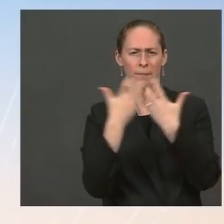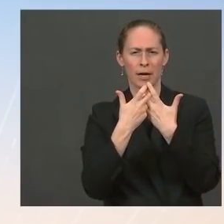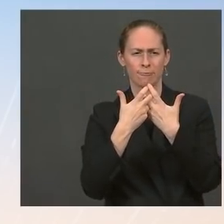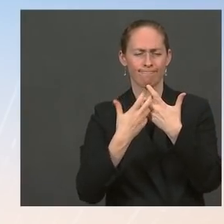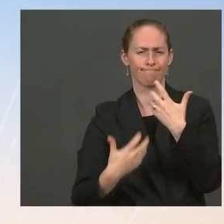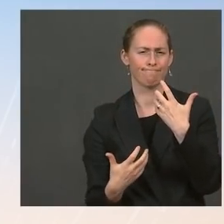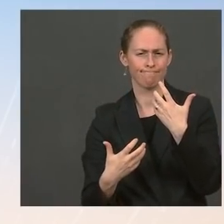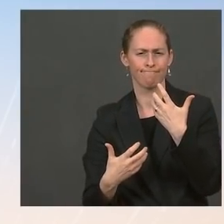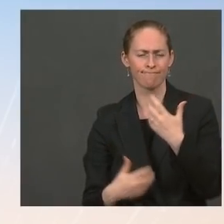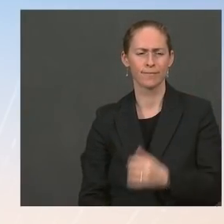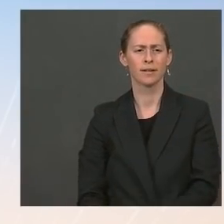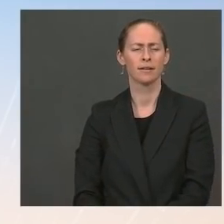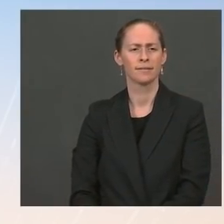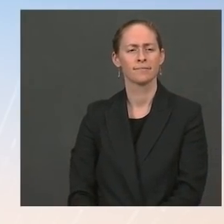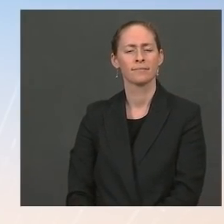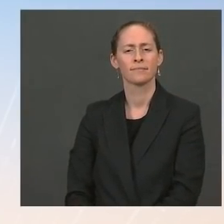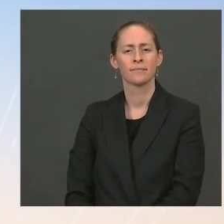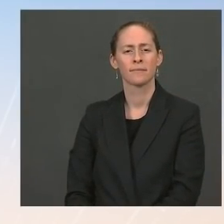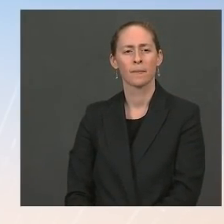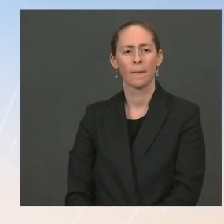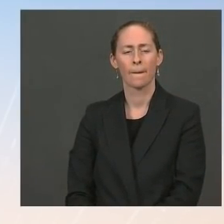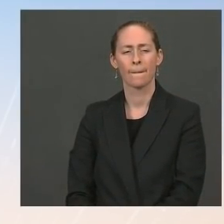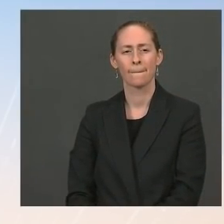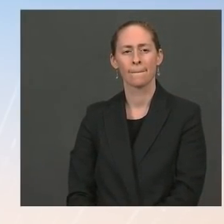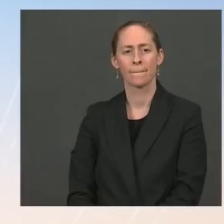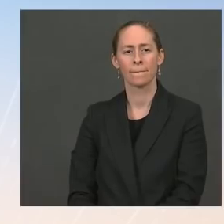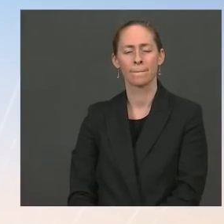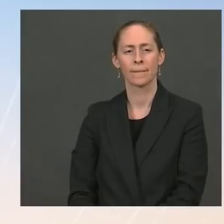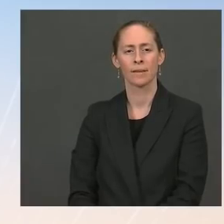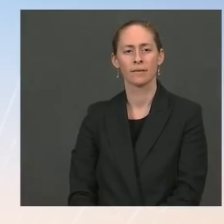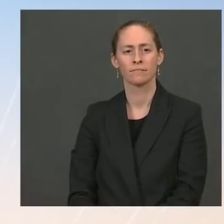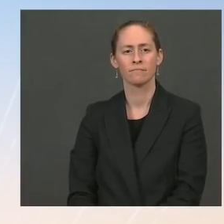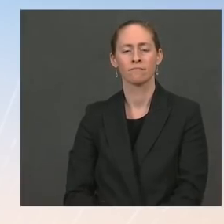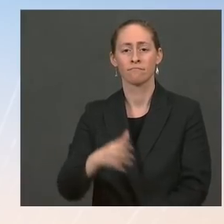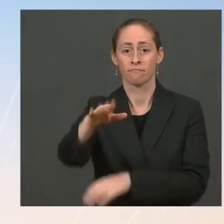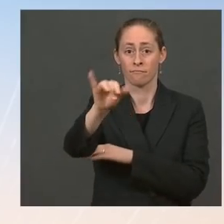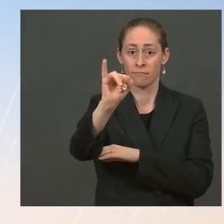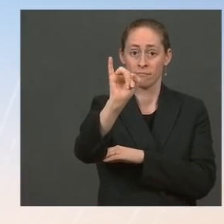If the gap between refined fuel costs and pump prices were at typical pre-pandemic levels,